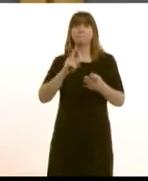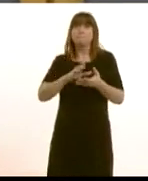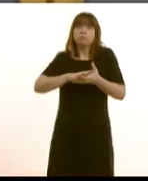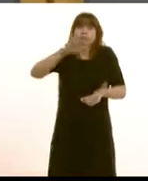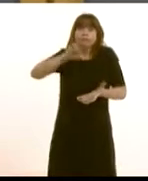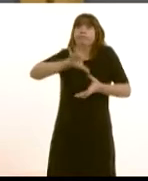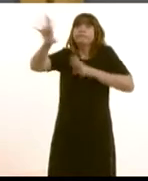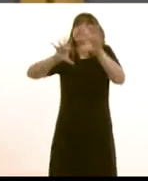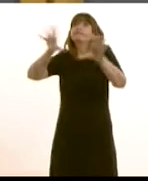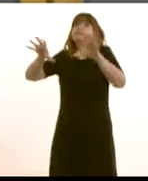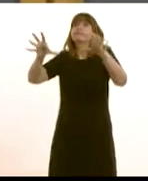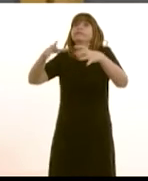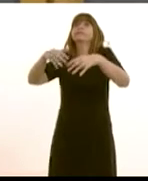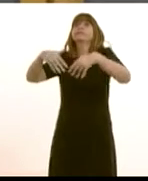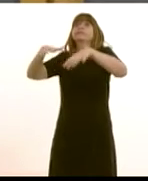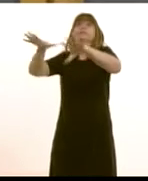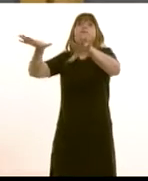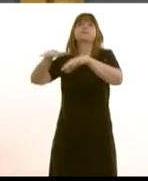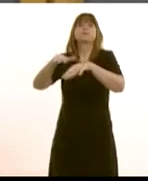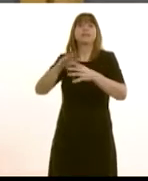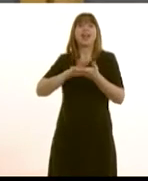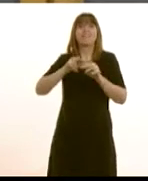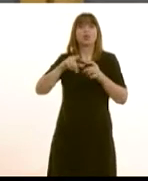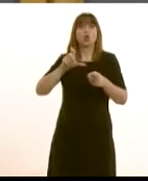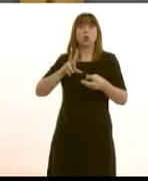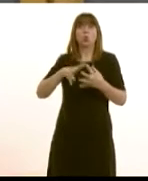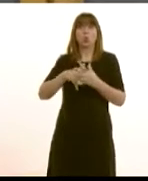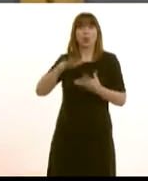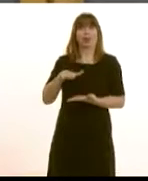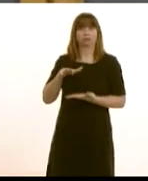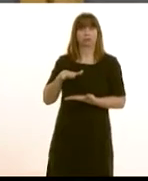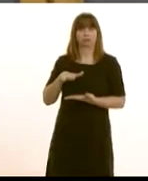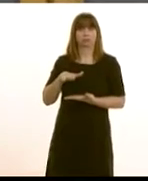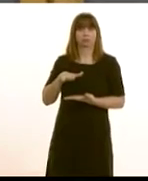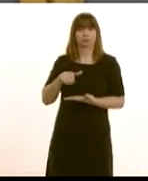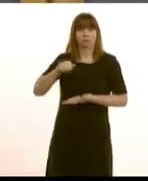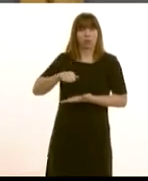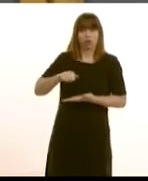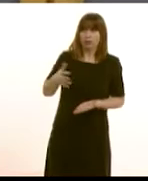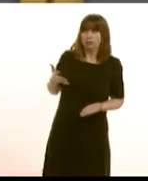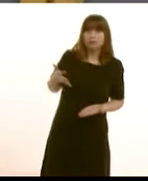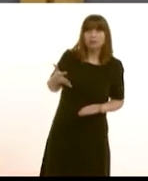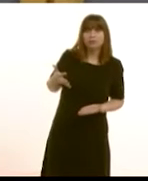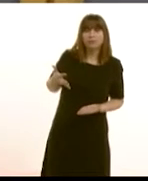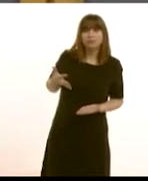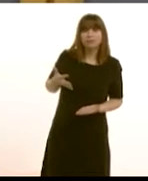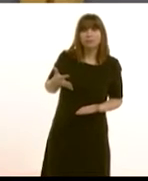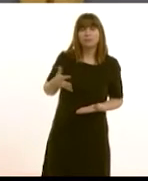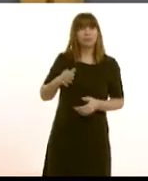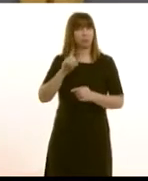the entire HEFCW budget. First Minister, what is clear is that you have no policy beyond